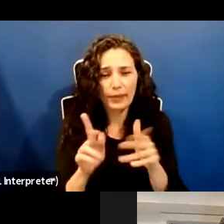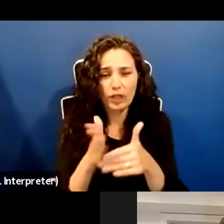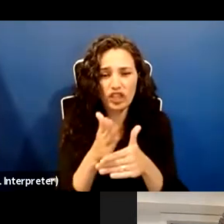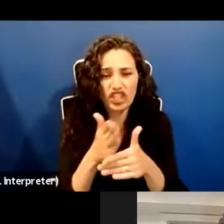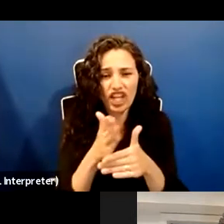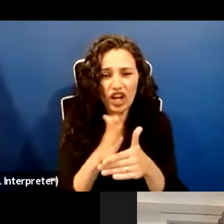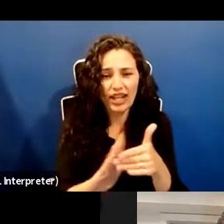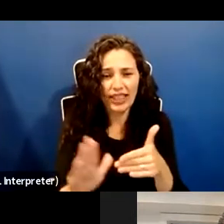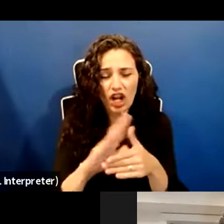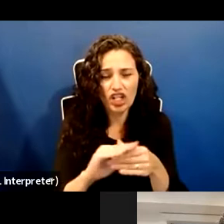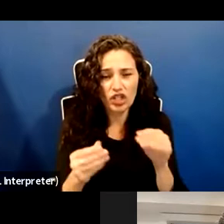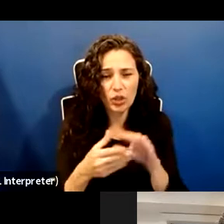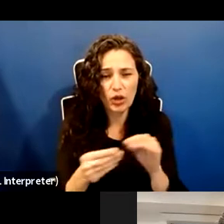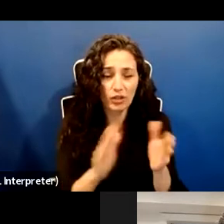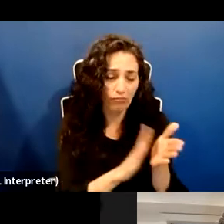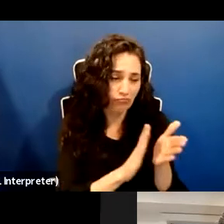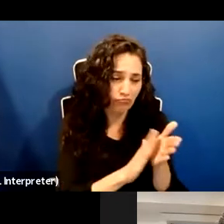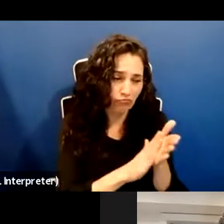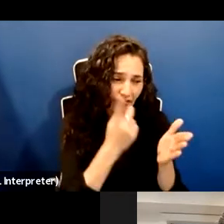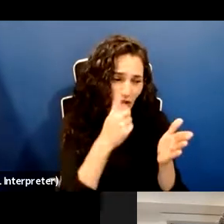I think it's a bravo for them and their patients.